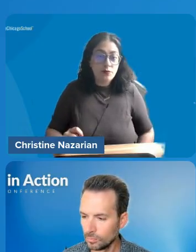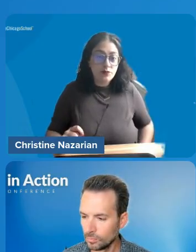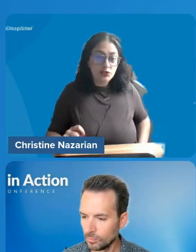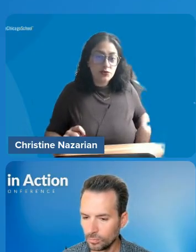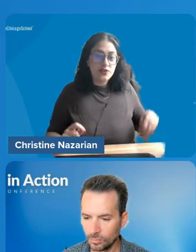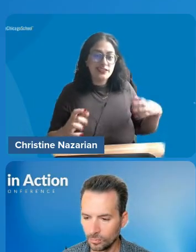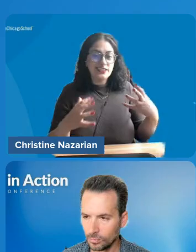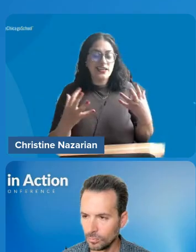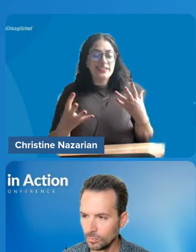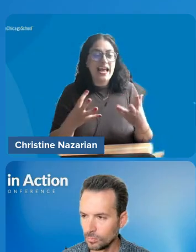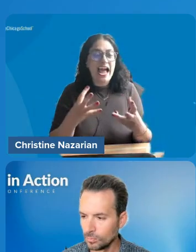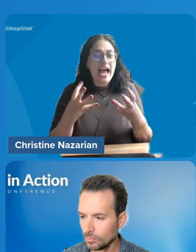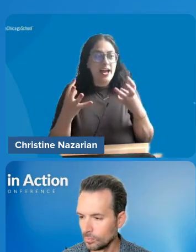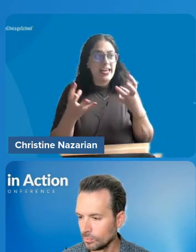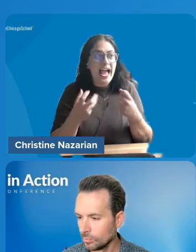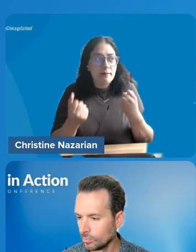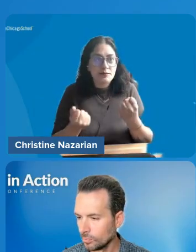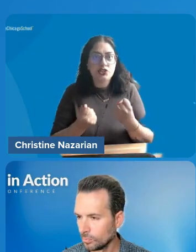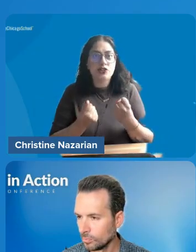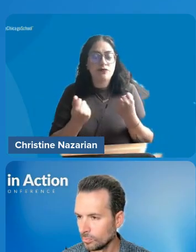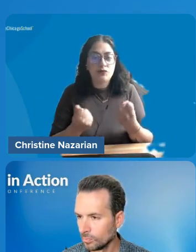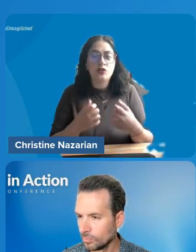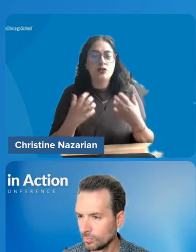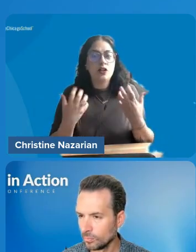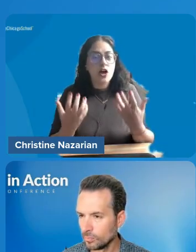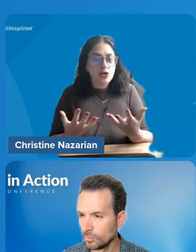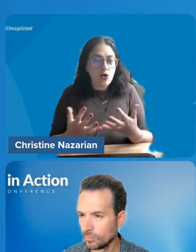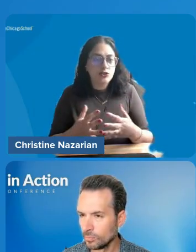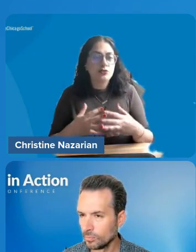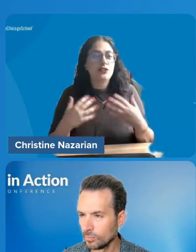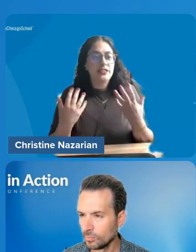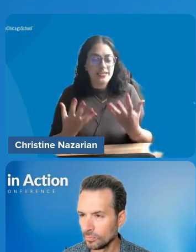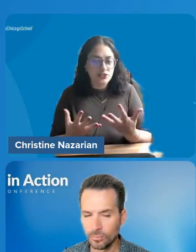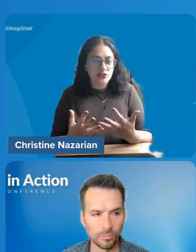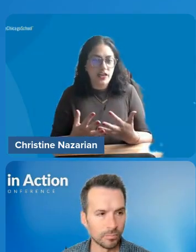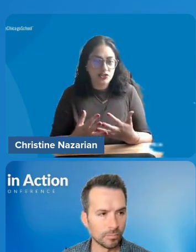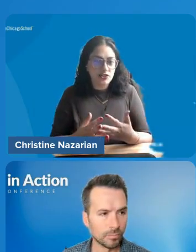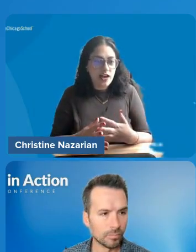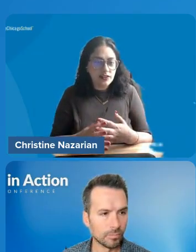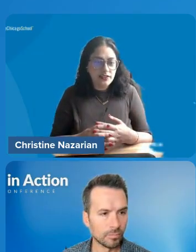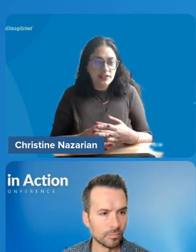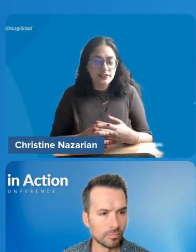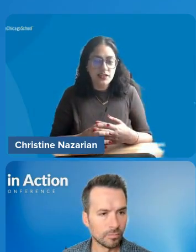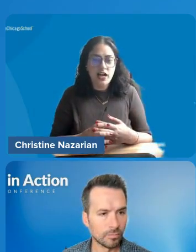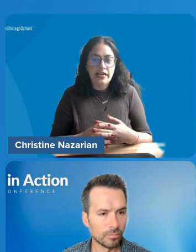The truth is it doesn't capture full cultural intersectionalities at times.